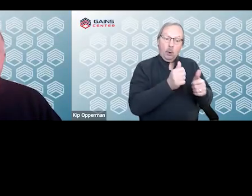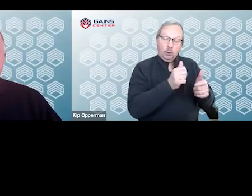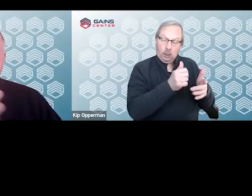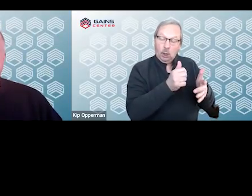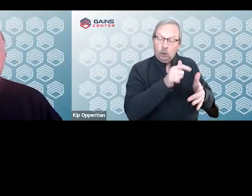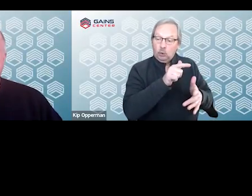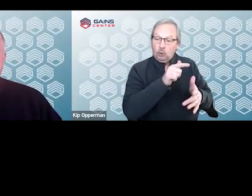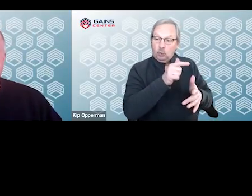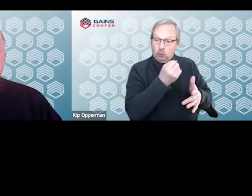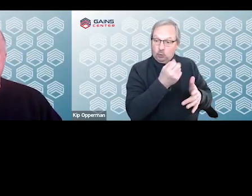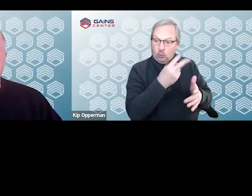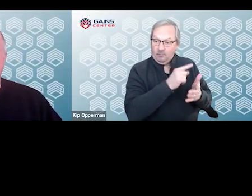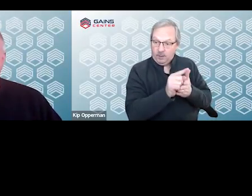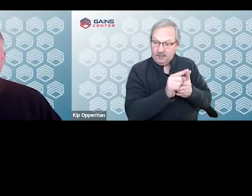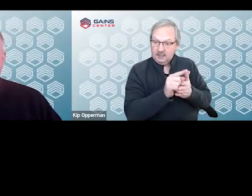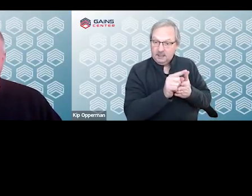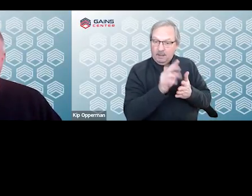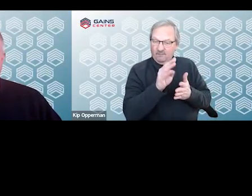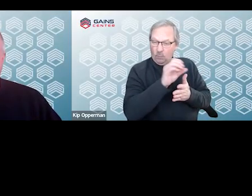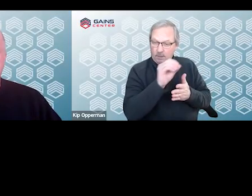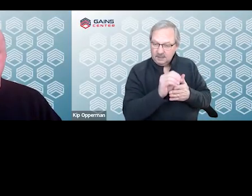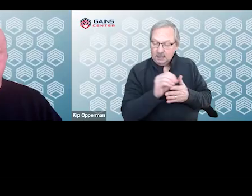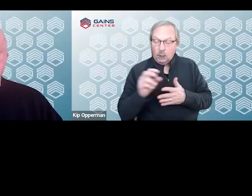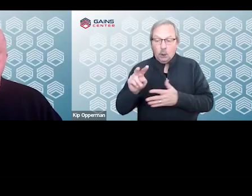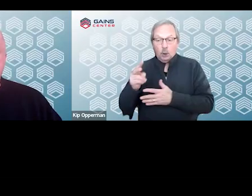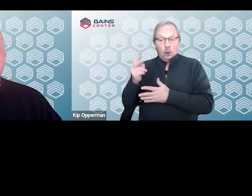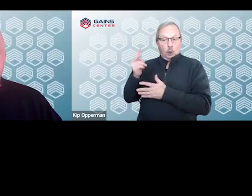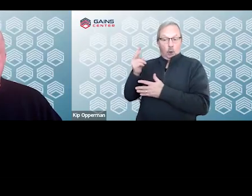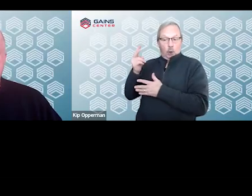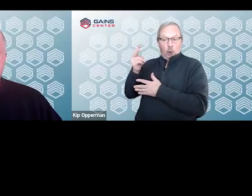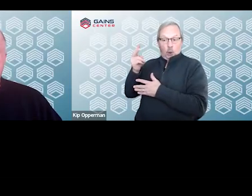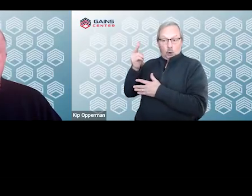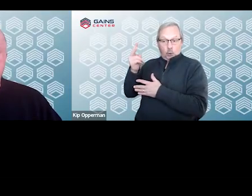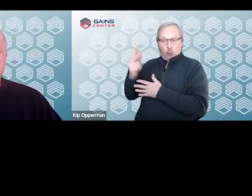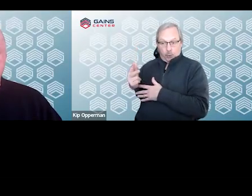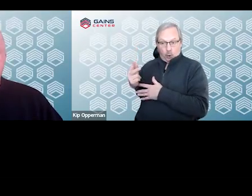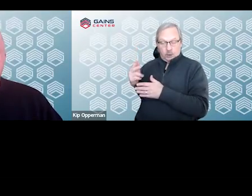About 40%. So about two thirds of them complete at least 12 weeks,